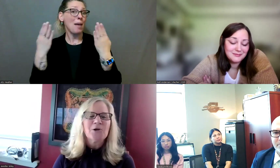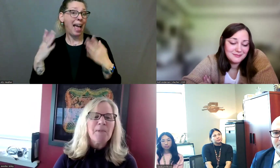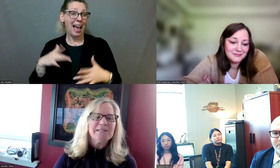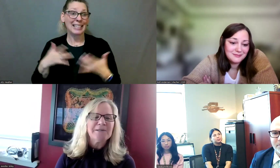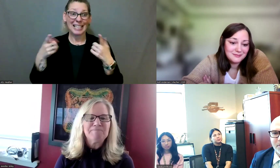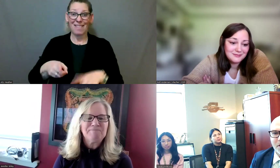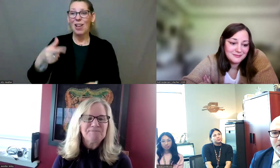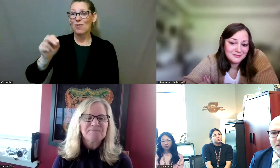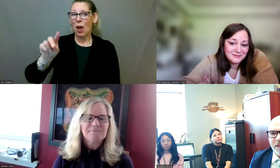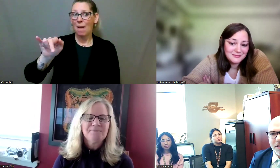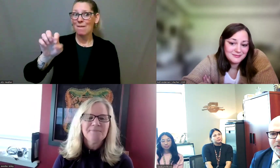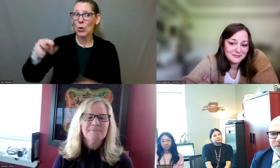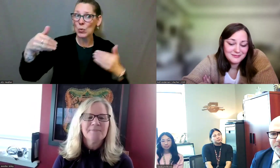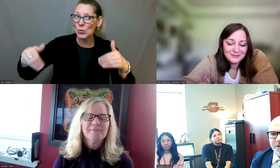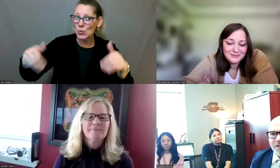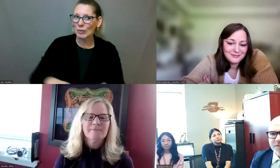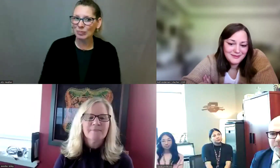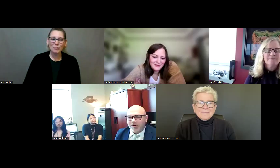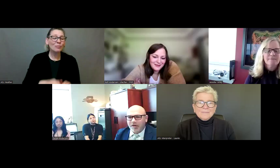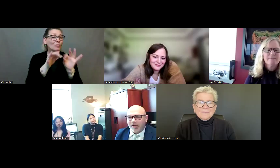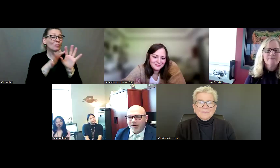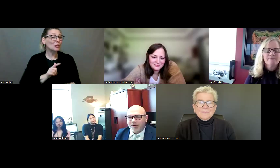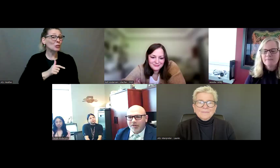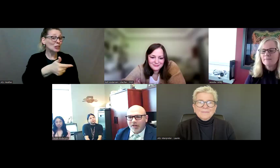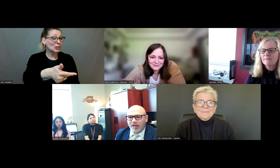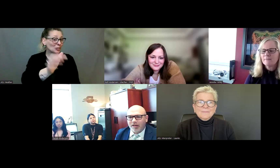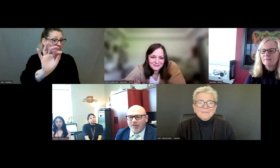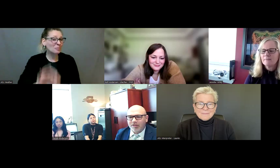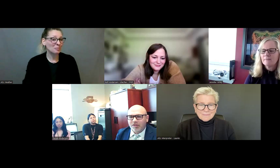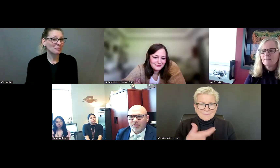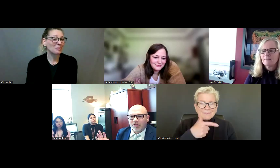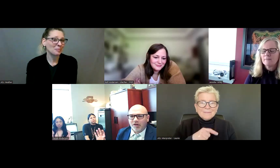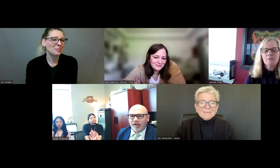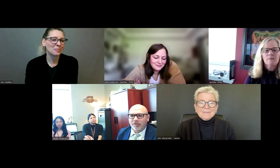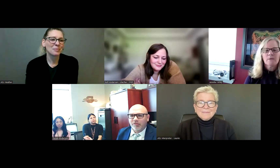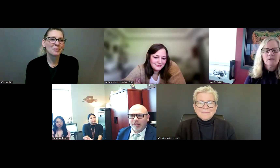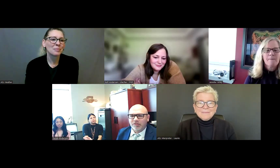are amazing. Thank you Jennifer, yes, I'm Derek Anderson and this is our ninth grade